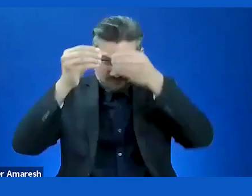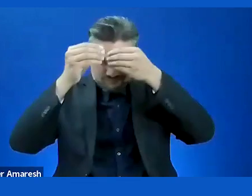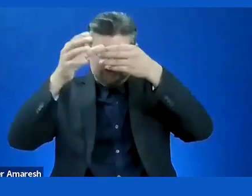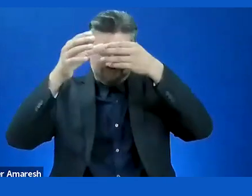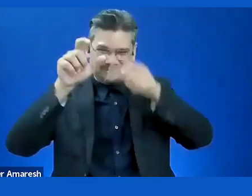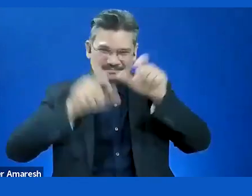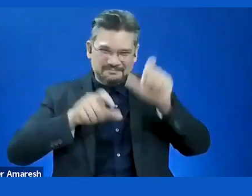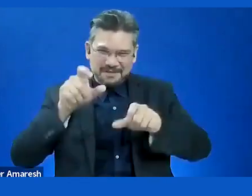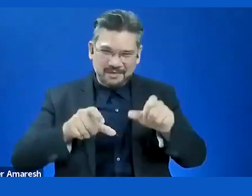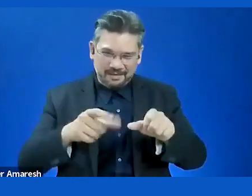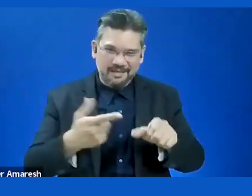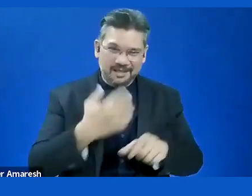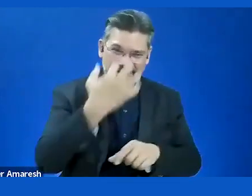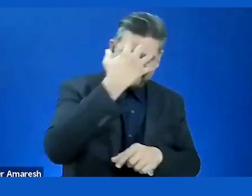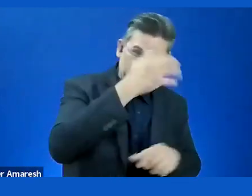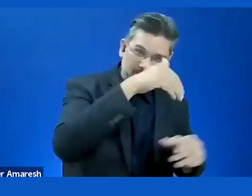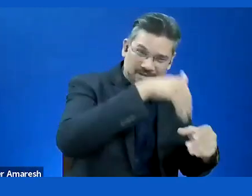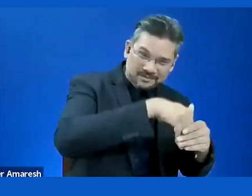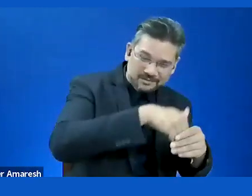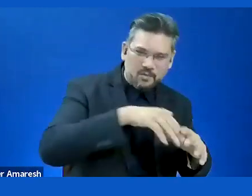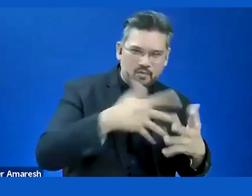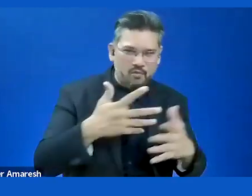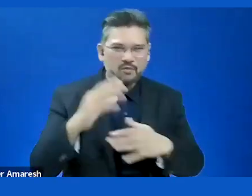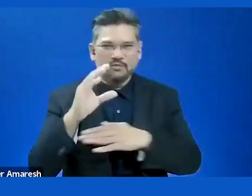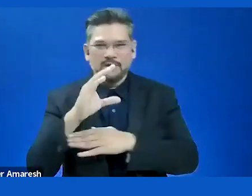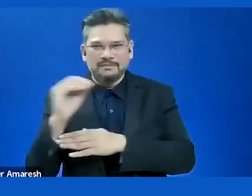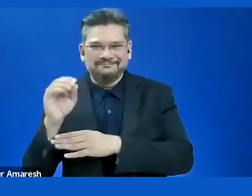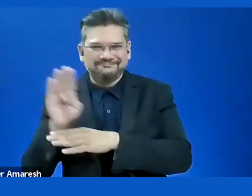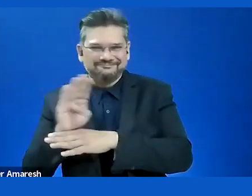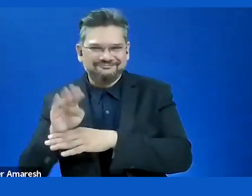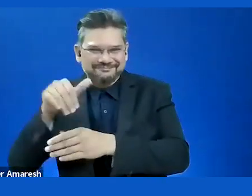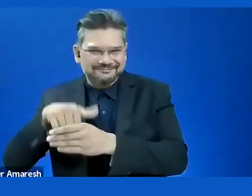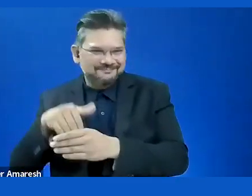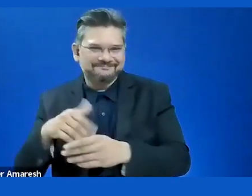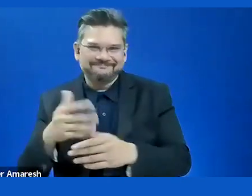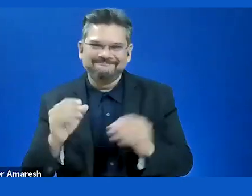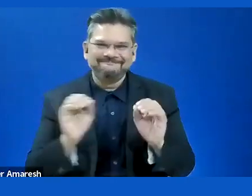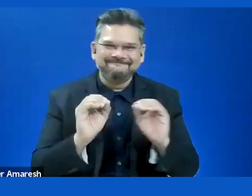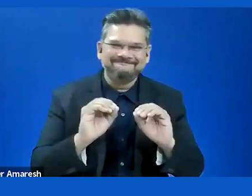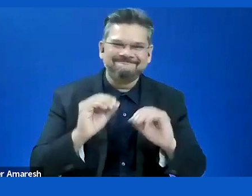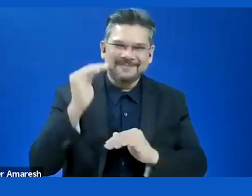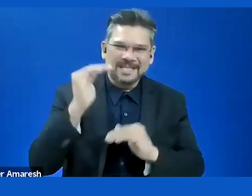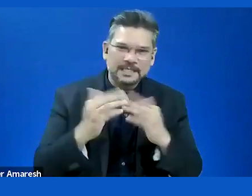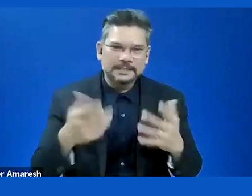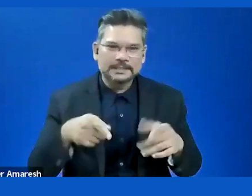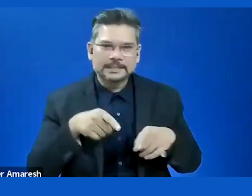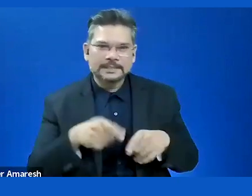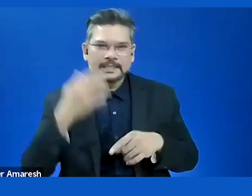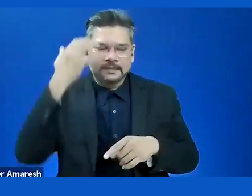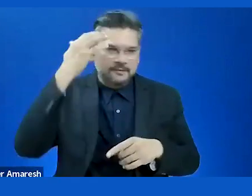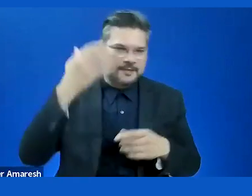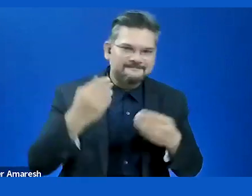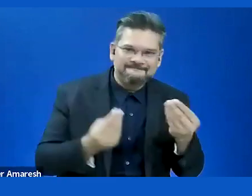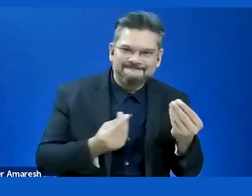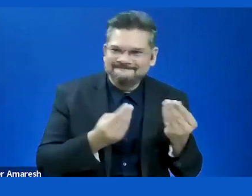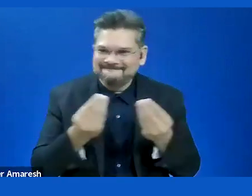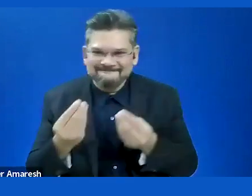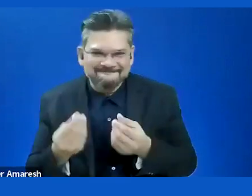making different for public Sector bodies to procure solutions or experts. This year